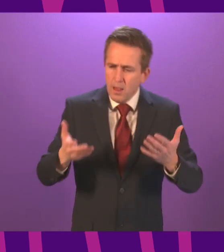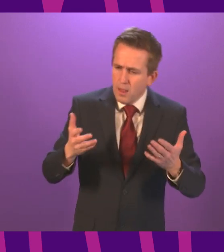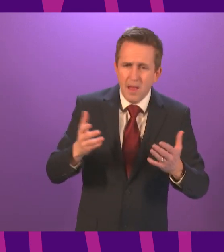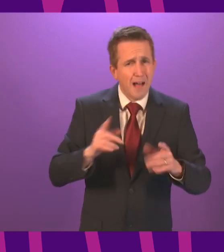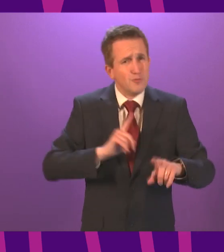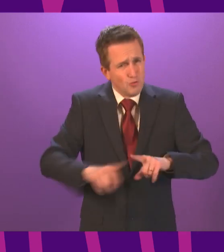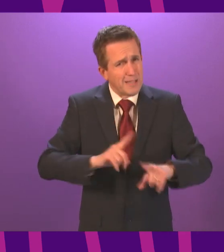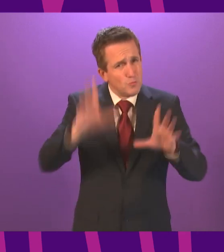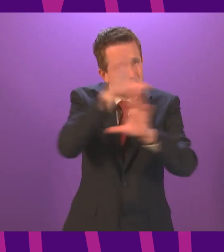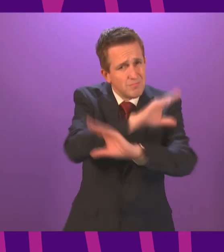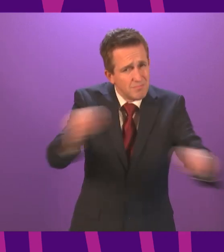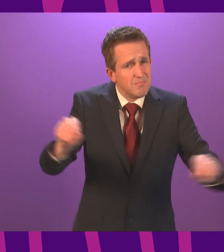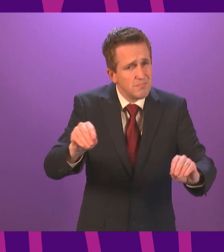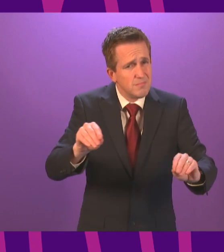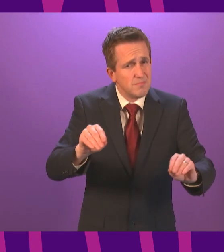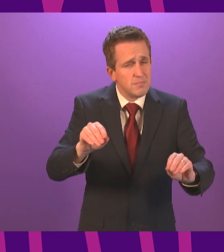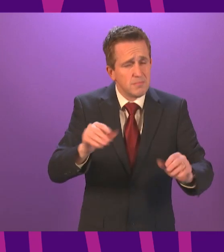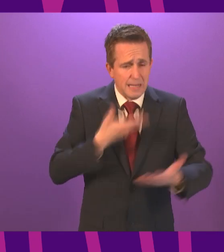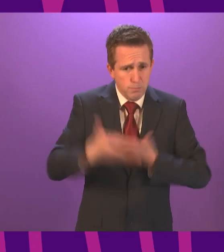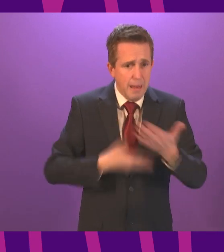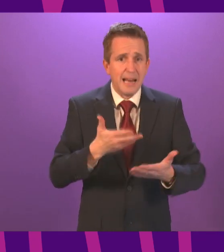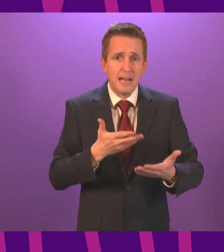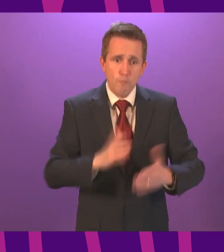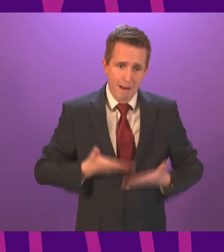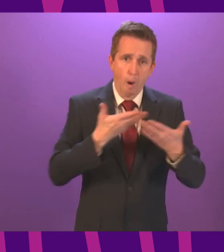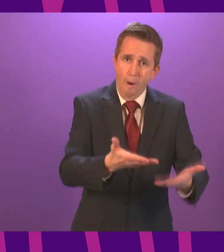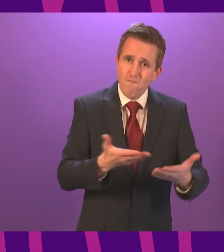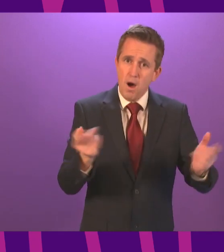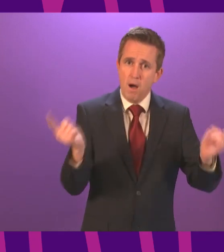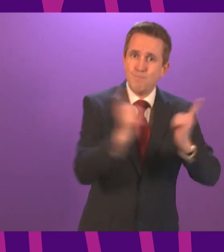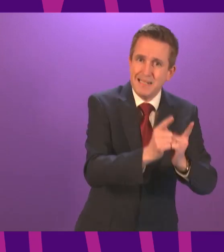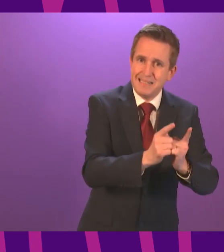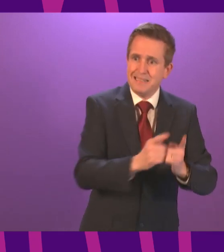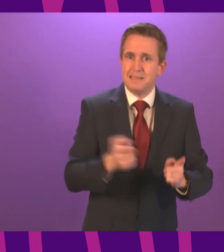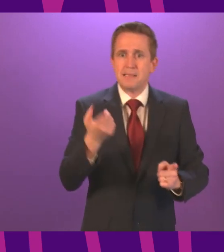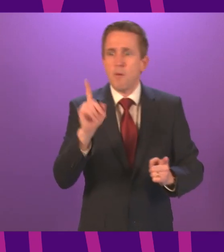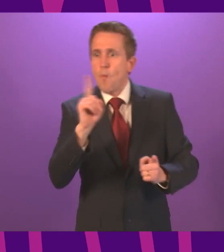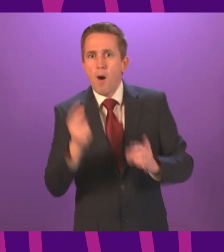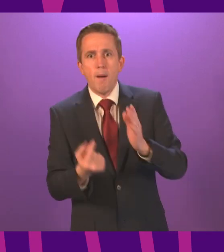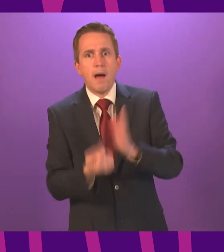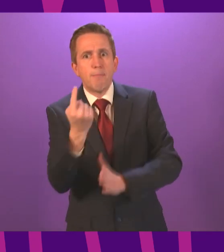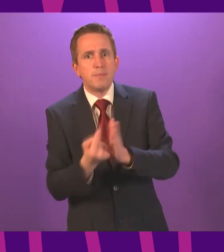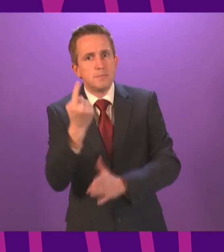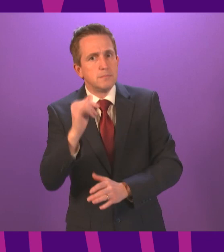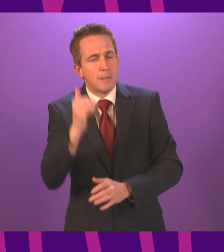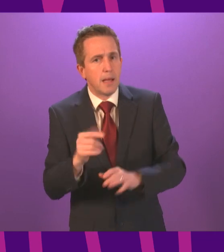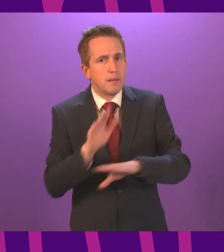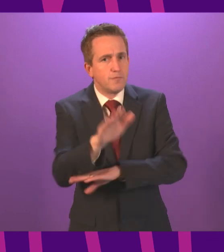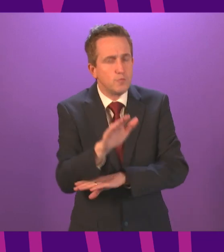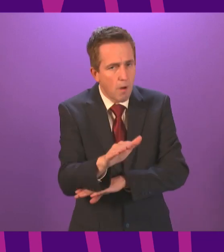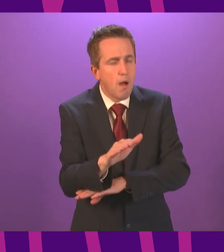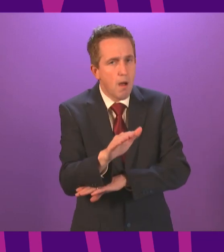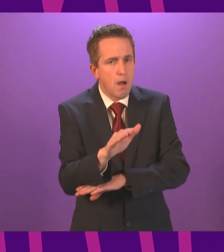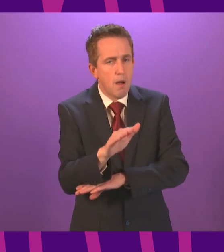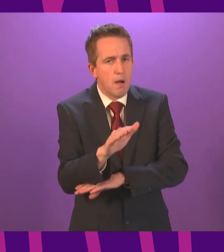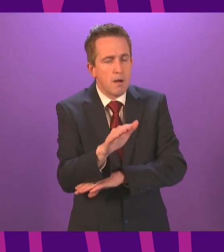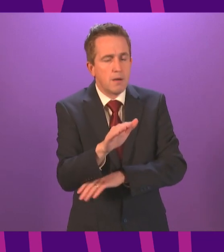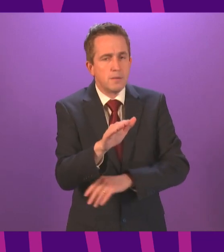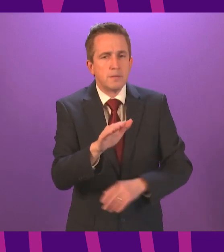trade-offs we have to make in so many aspects of handling the pandemic. When I, as First